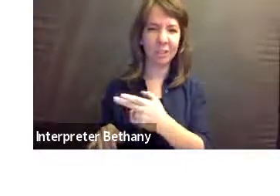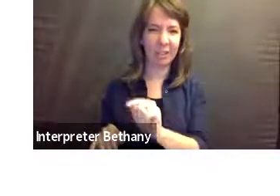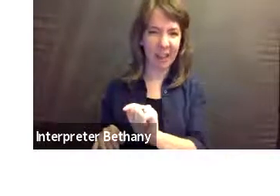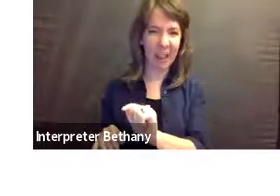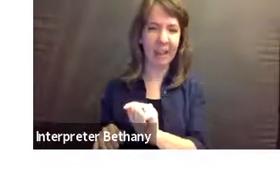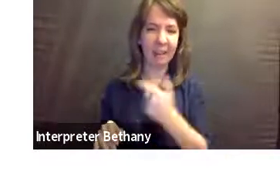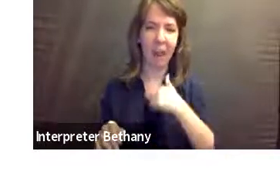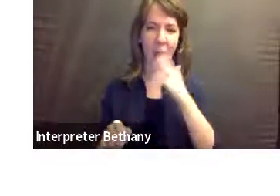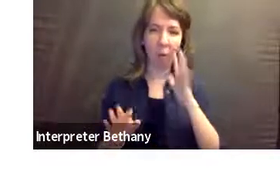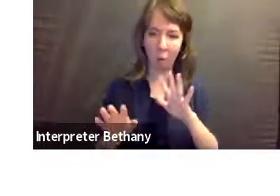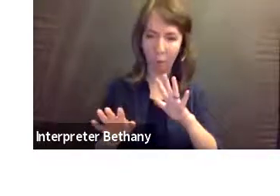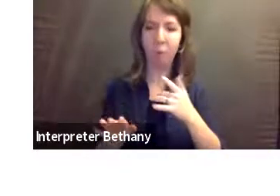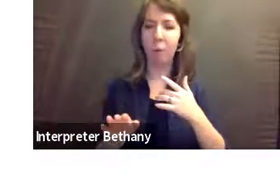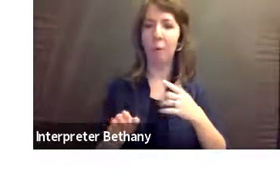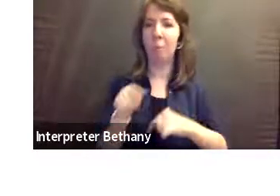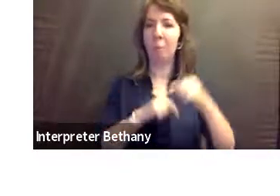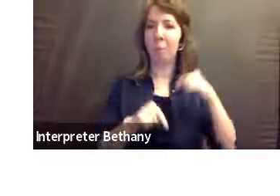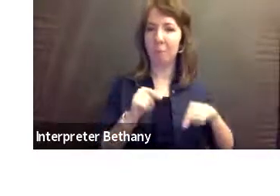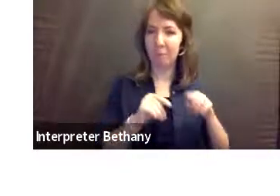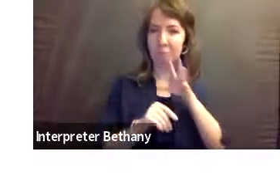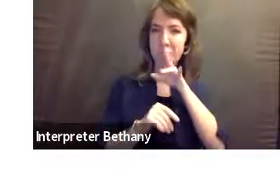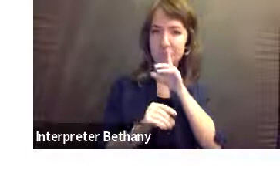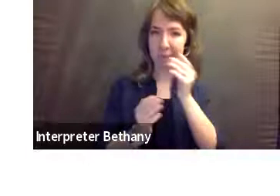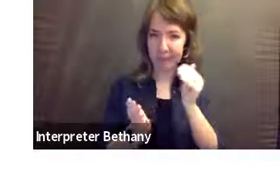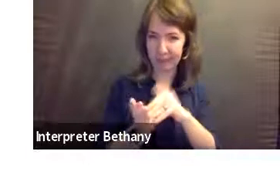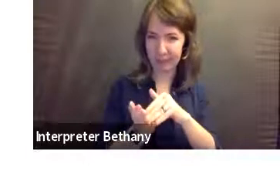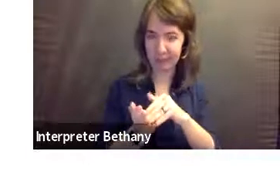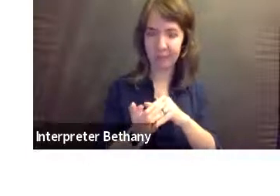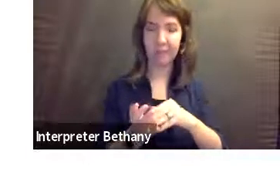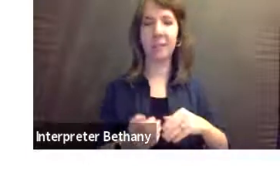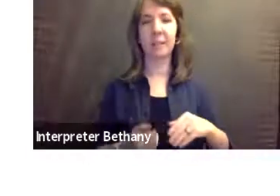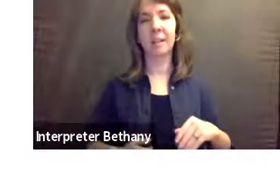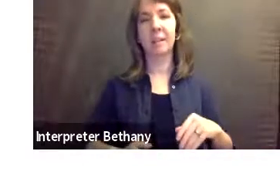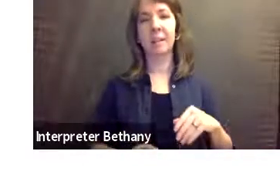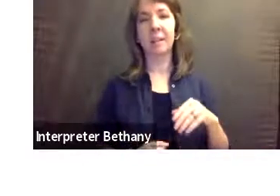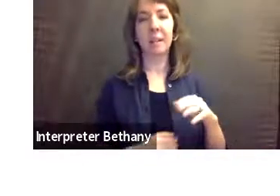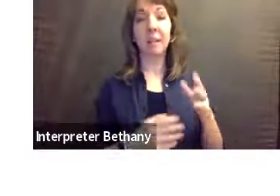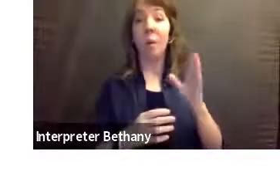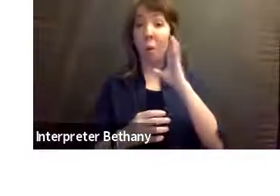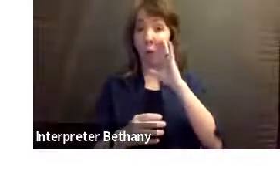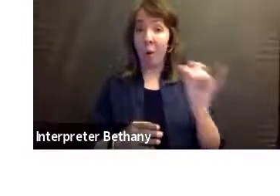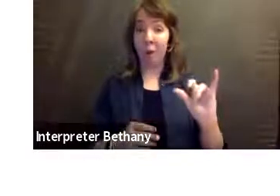Linda Kobashigawa: I will redo that portion, towards the end, there will be a lot of time for Q AMP. A. So if you have any questions.